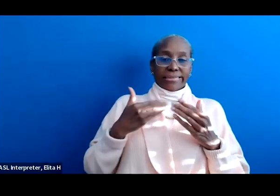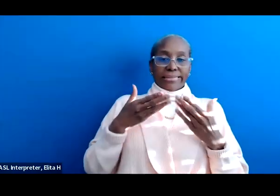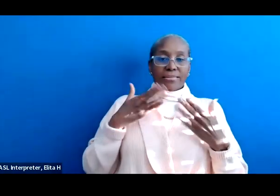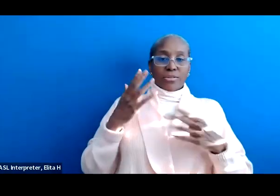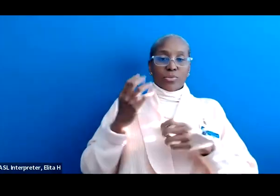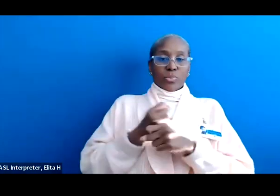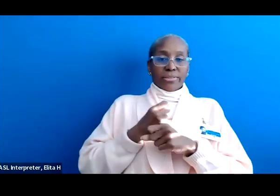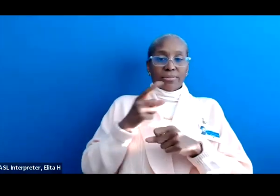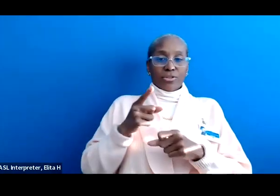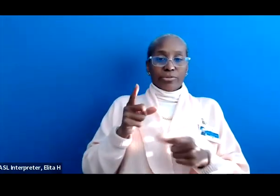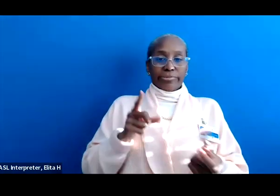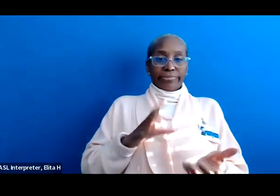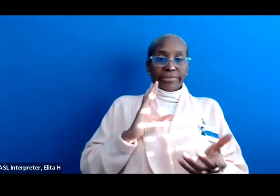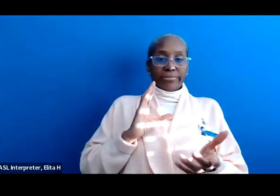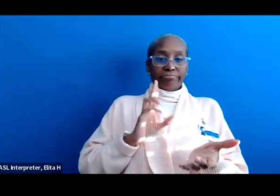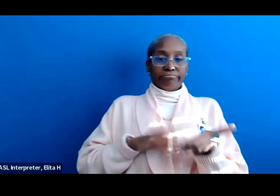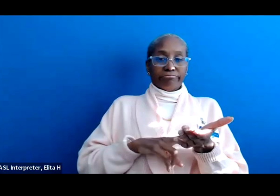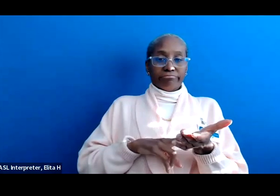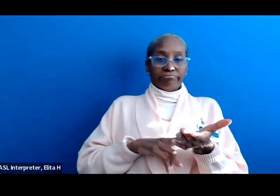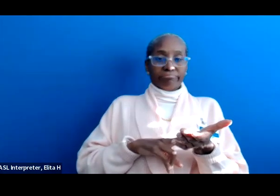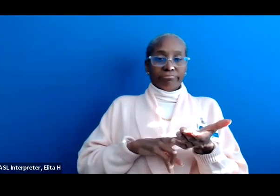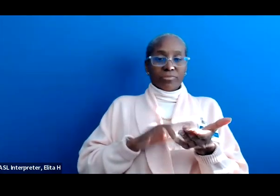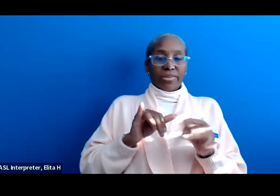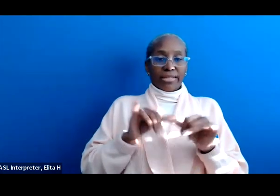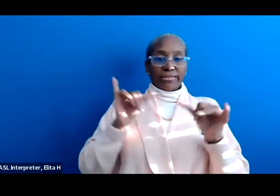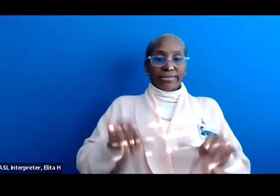You can get on that, that system and listen to what…